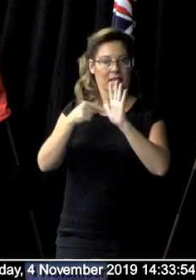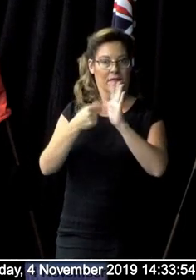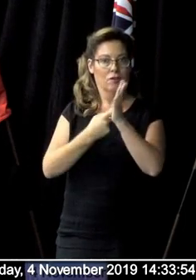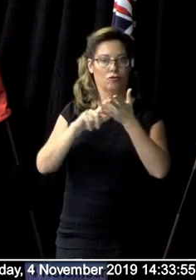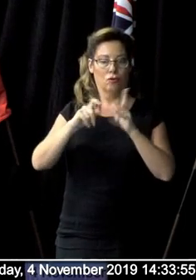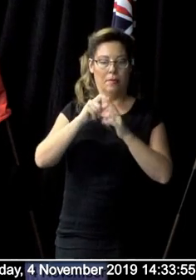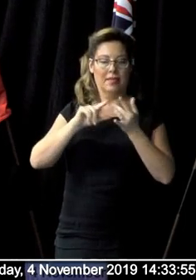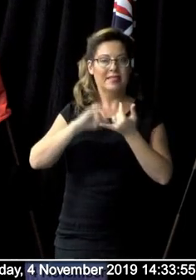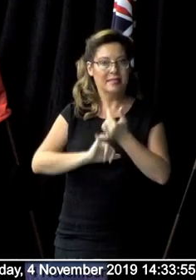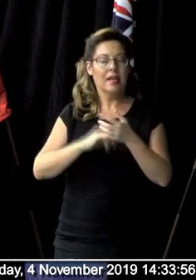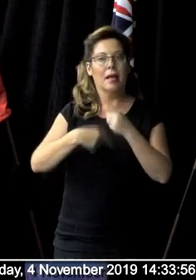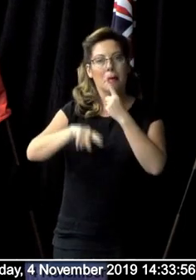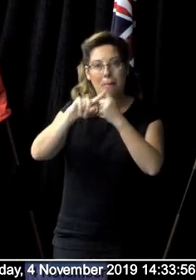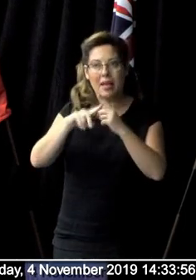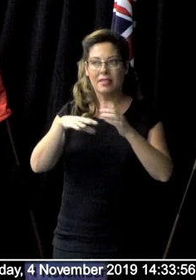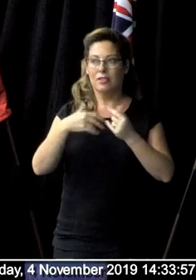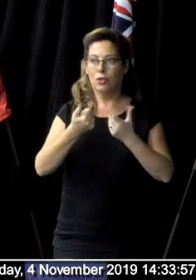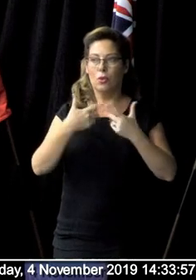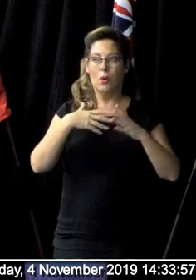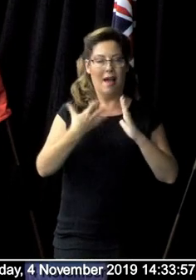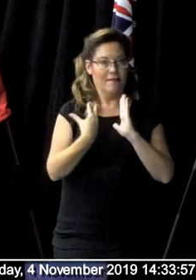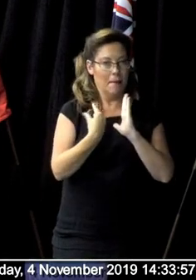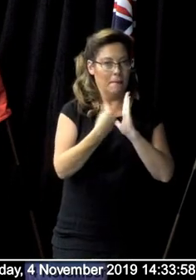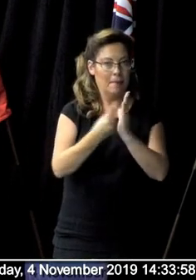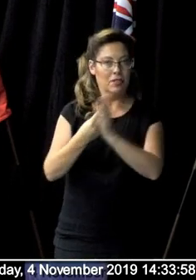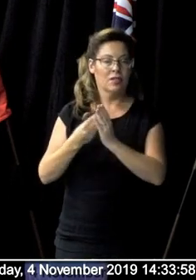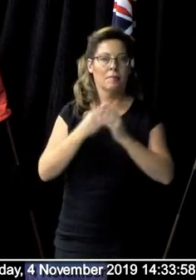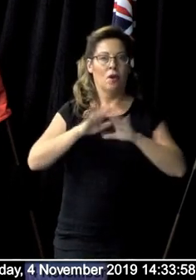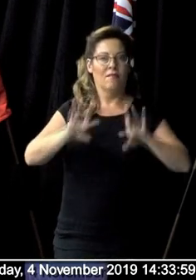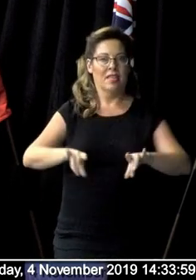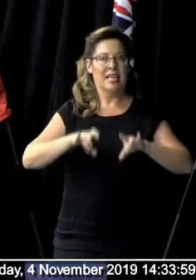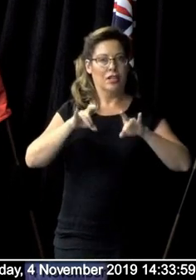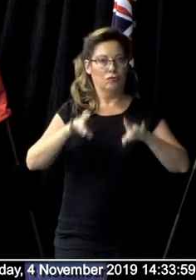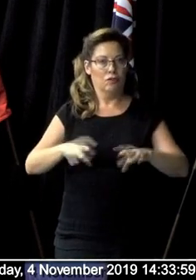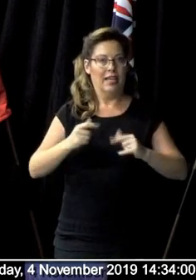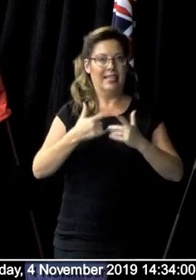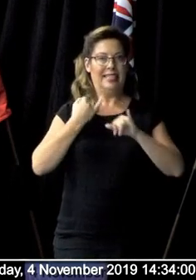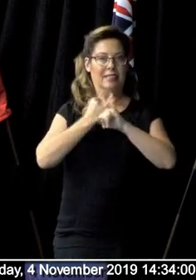in the Australian Institute of Company Directors and Institute of Managers and Leaders? Yes, I do.